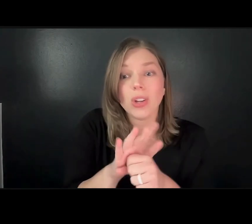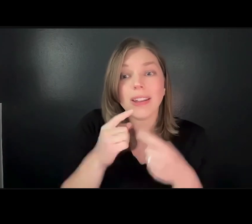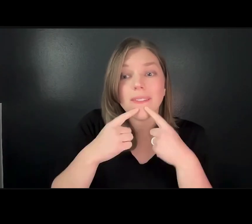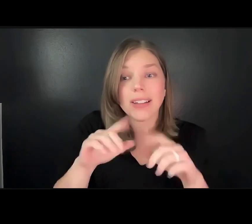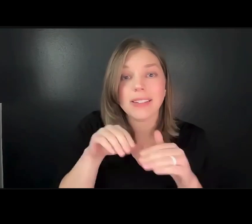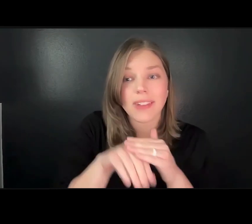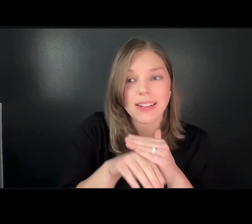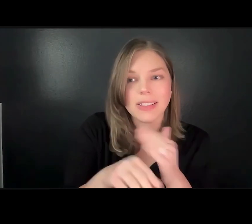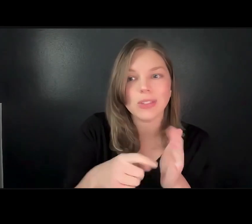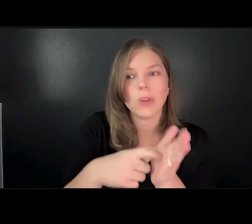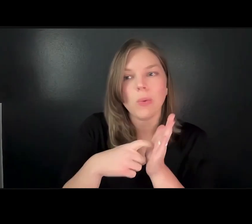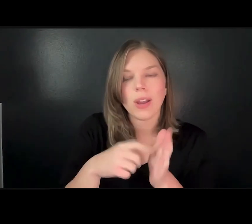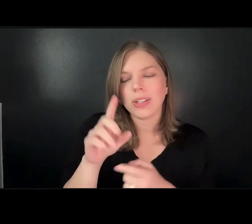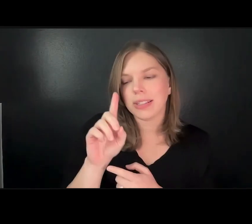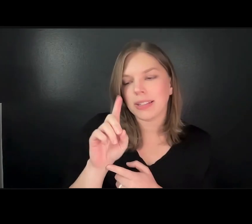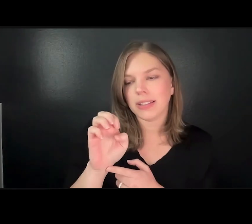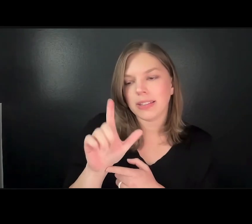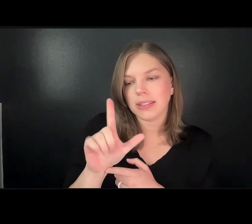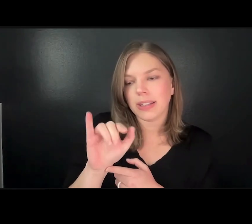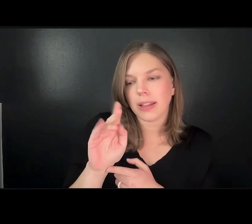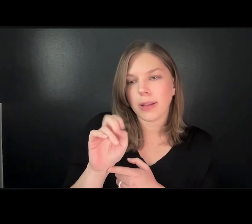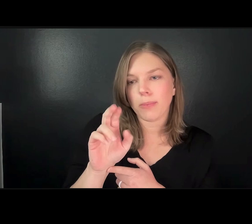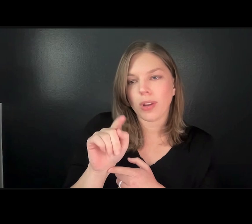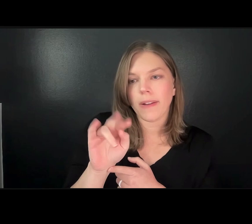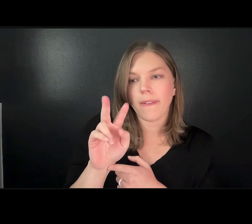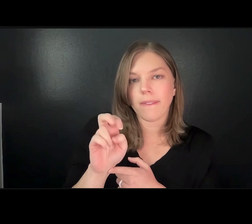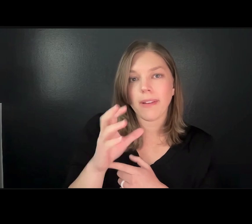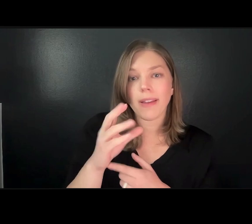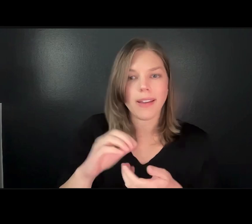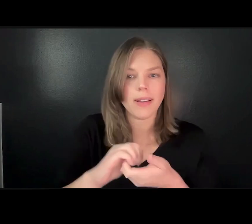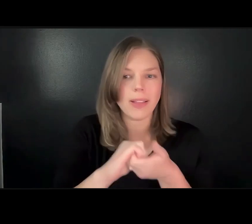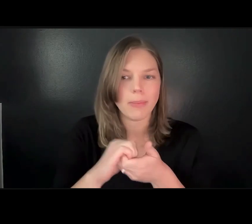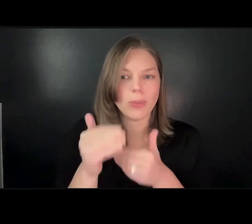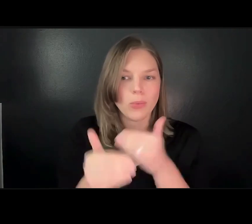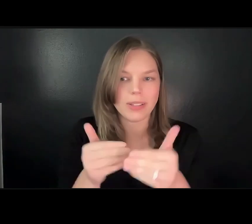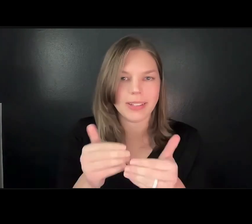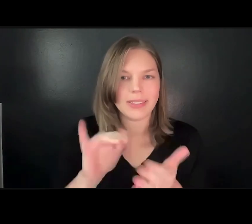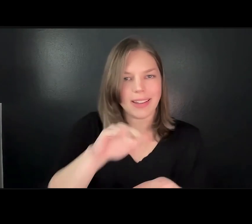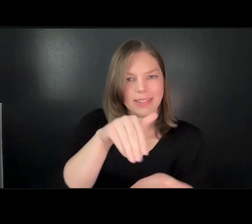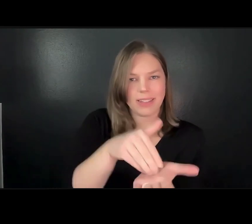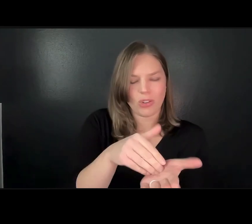that ensuring effective access requires a deliberate and collaborative process that